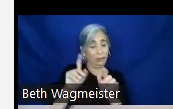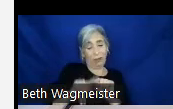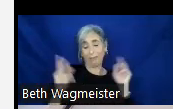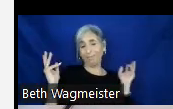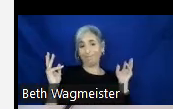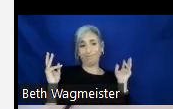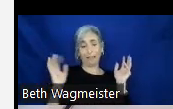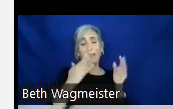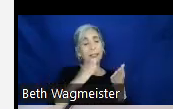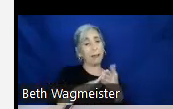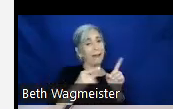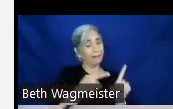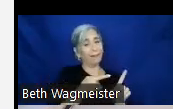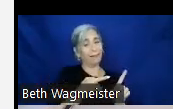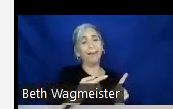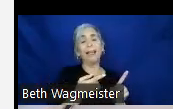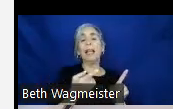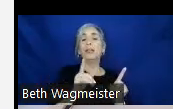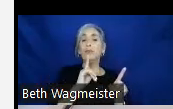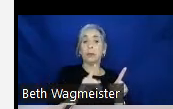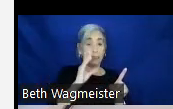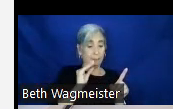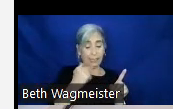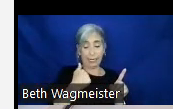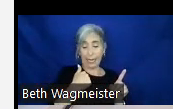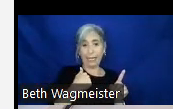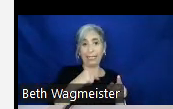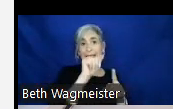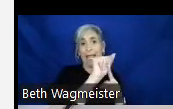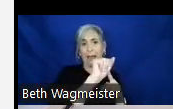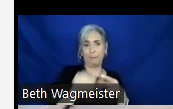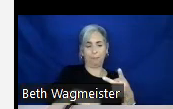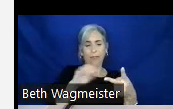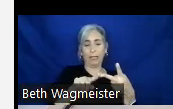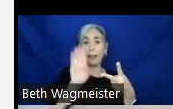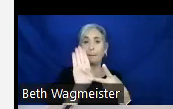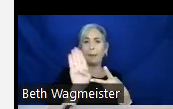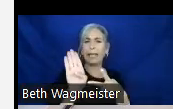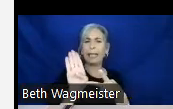really bad. The editing experience is part A. Part B is about what does your CMS output?